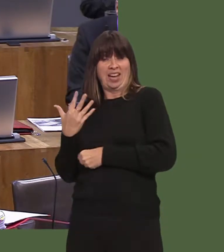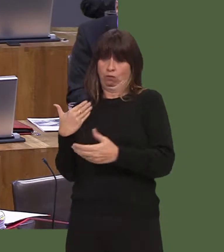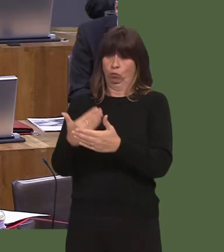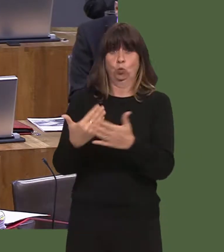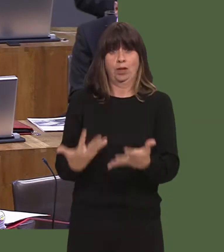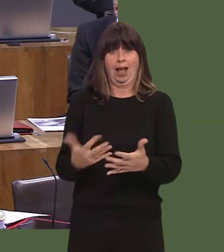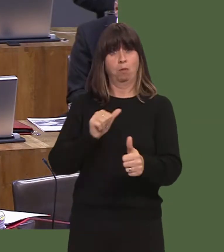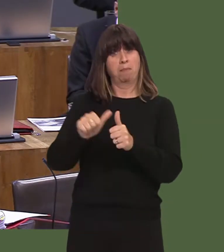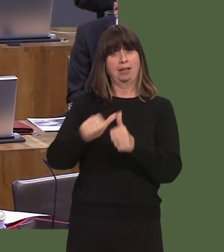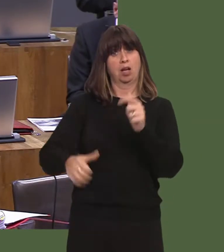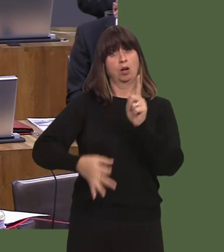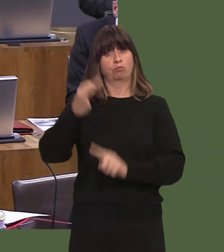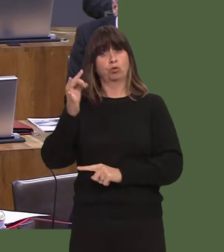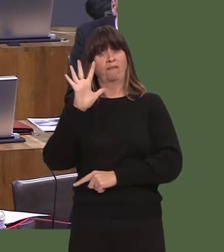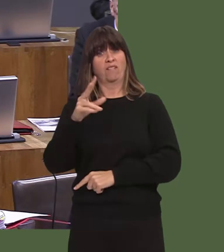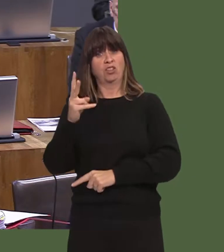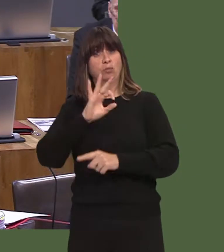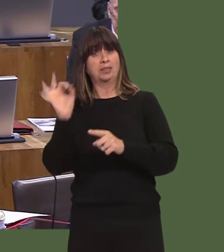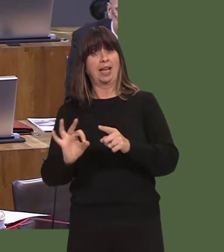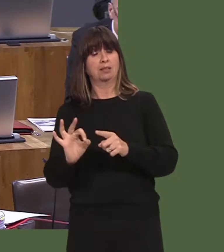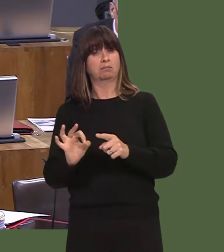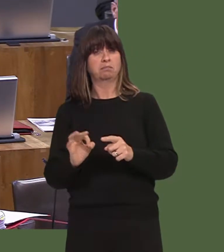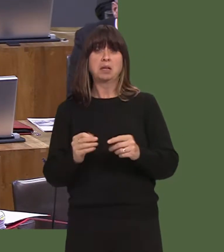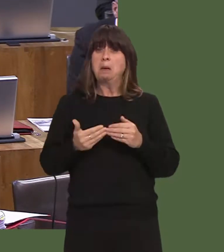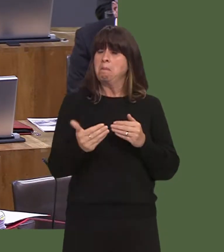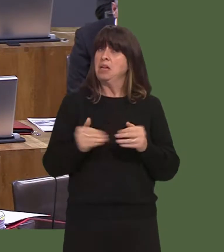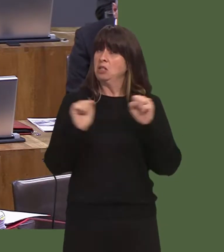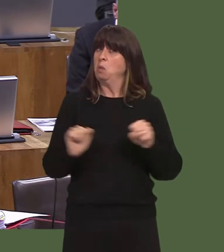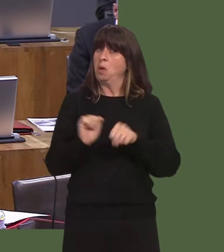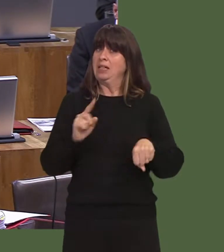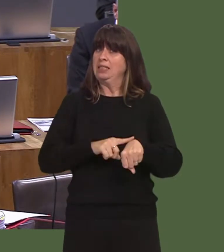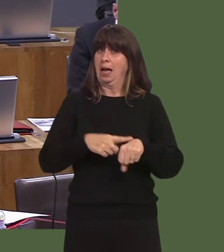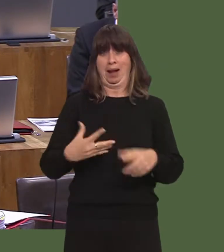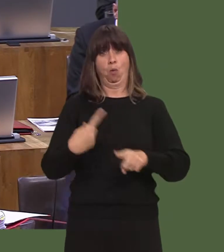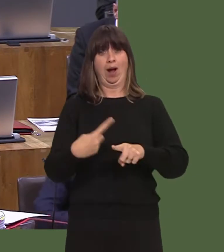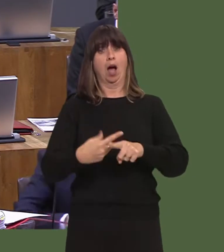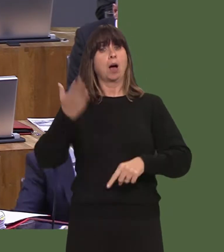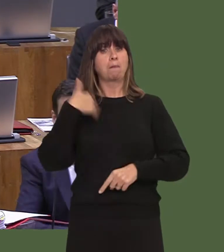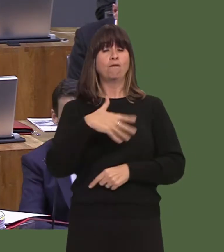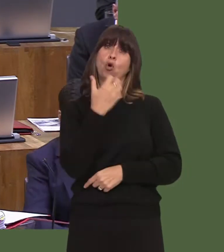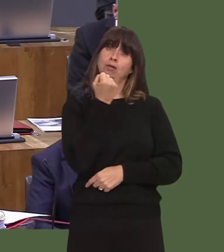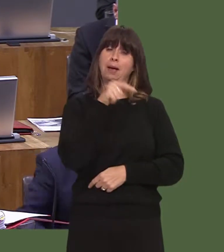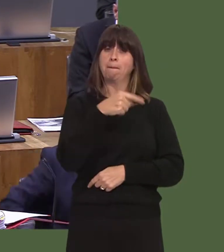The median waiting time in Wales has reduced from 10.9 weeks in September 2017 to 8.9 weeks in July of this year.